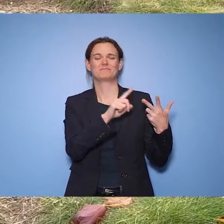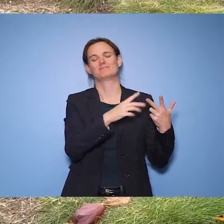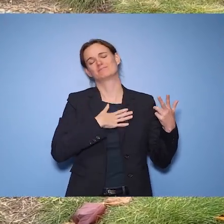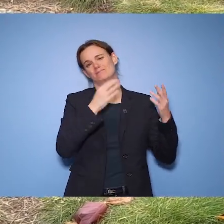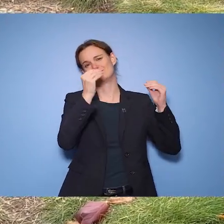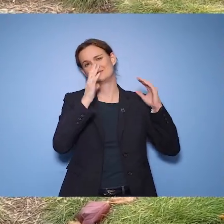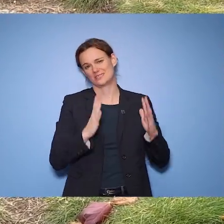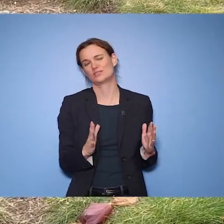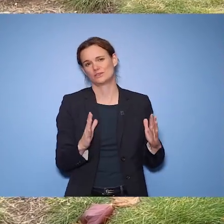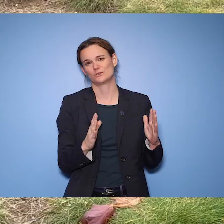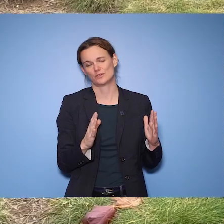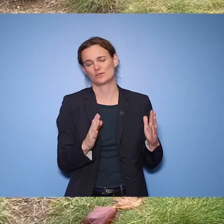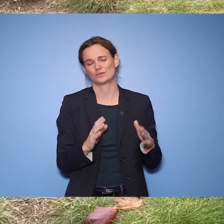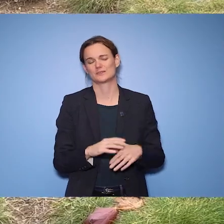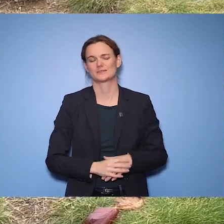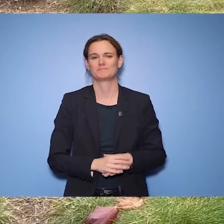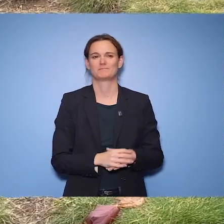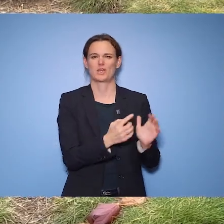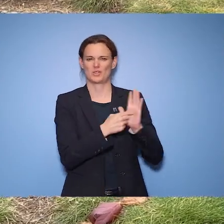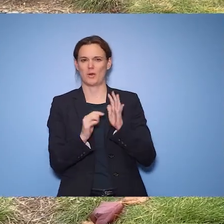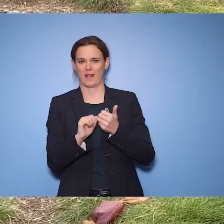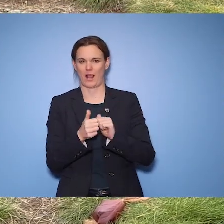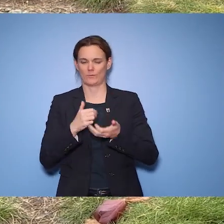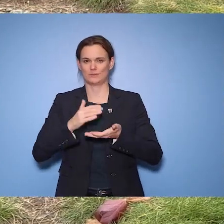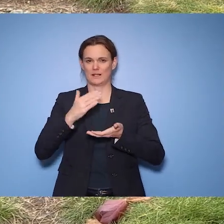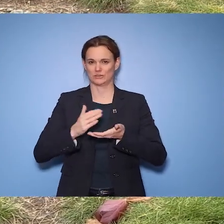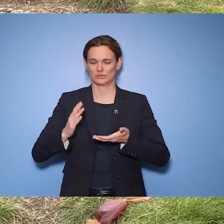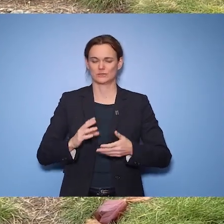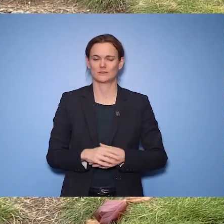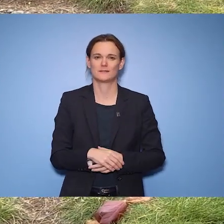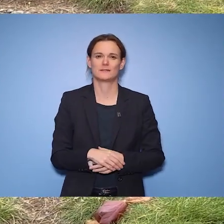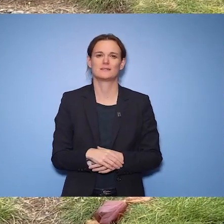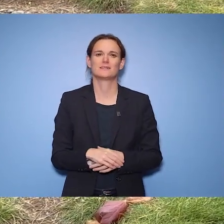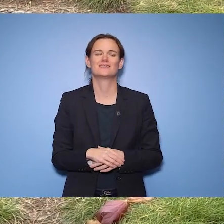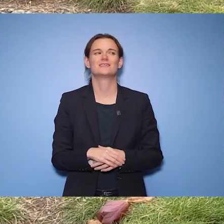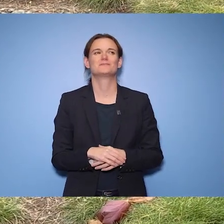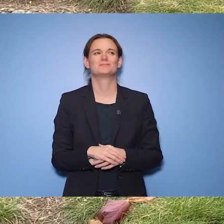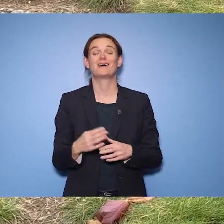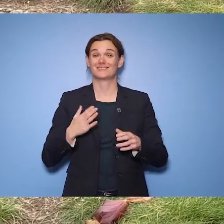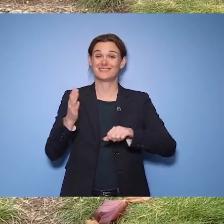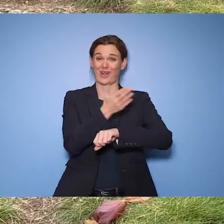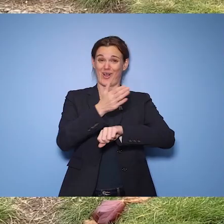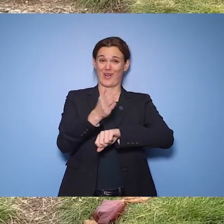my teachers in this ceremony. So I acknowledge through the song I'll sing, in